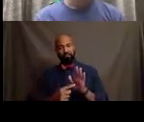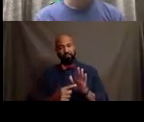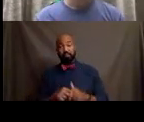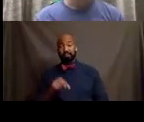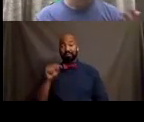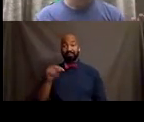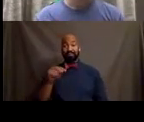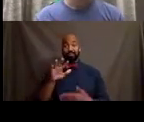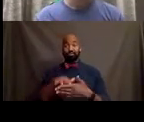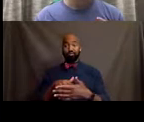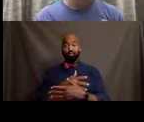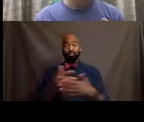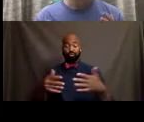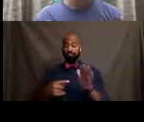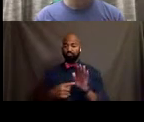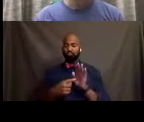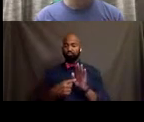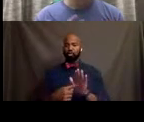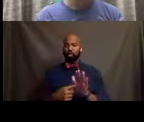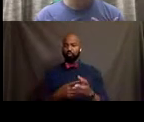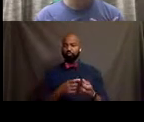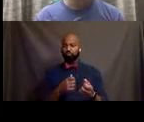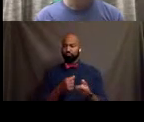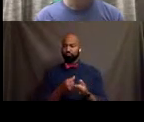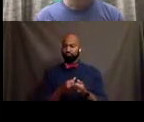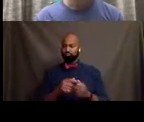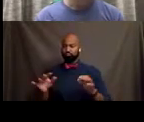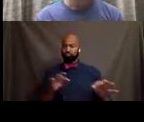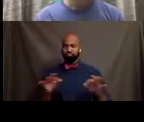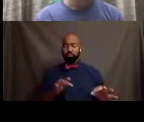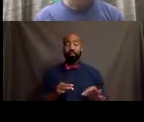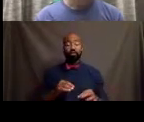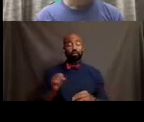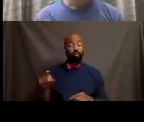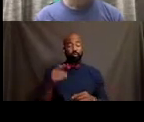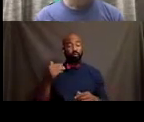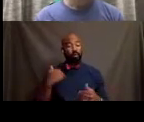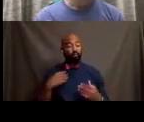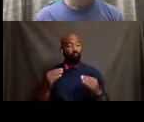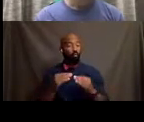to say, what is it that you are hoping for, or how do you see yourself so that we can explore that further.